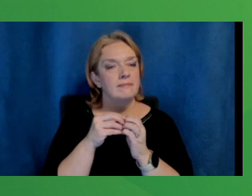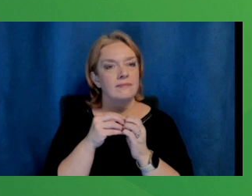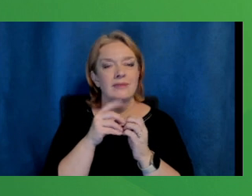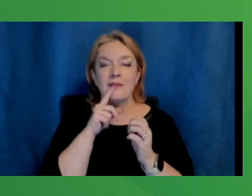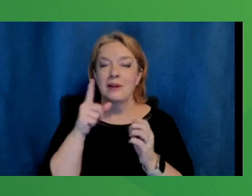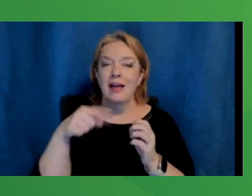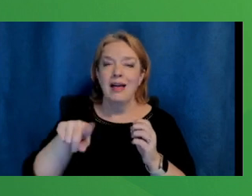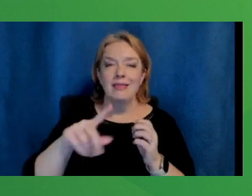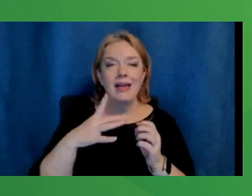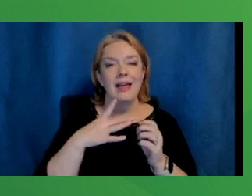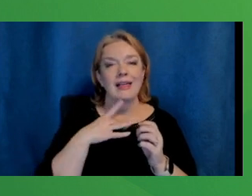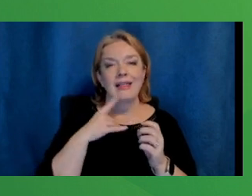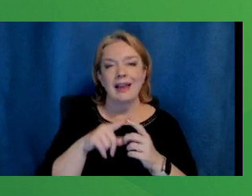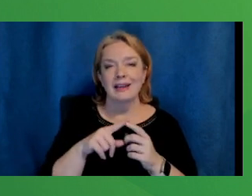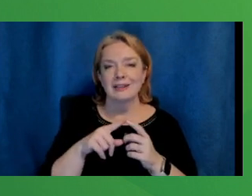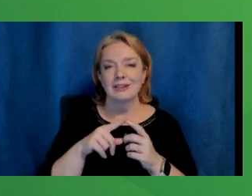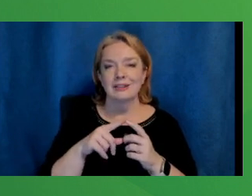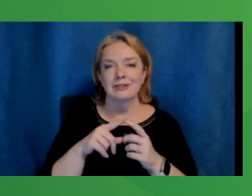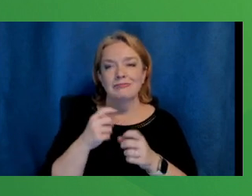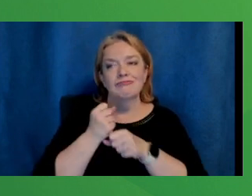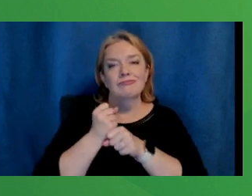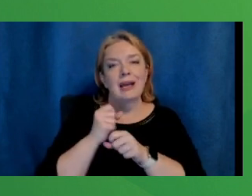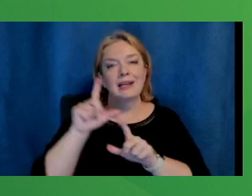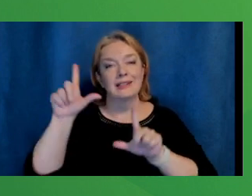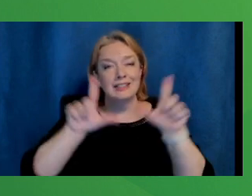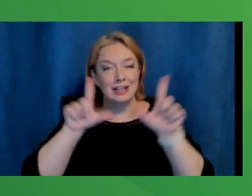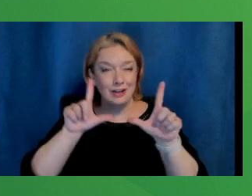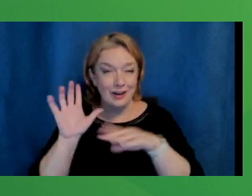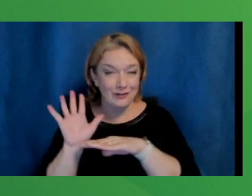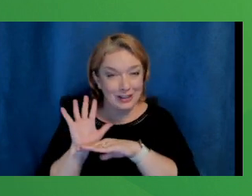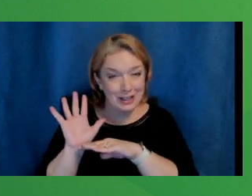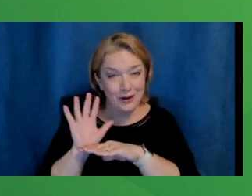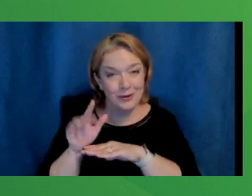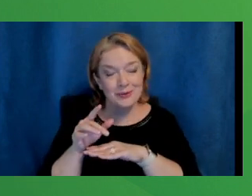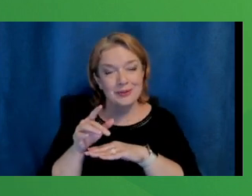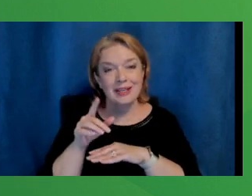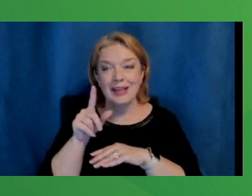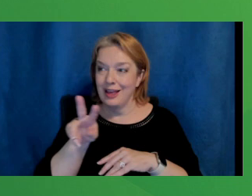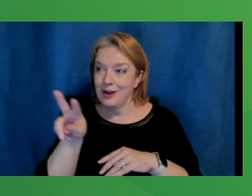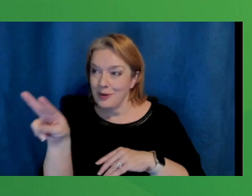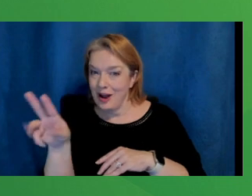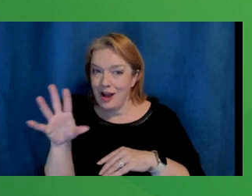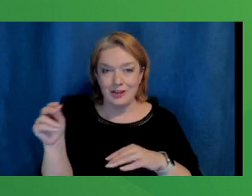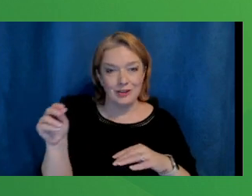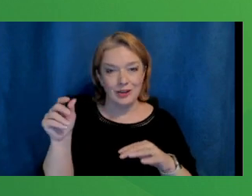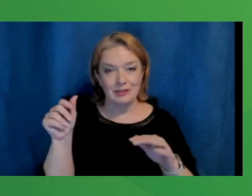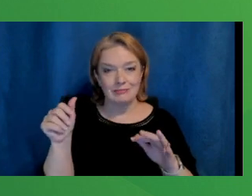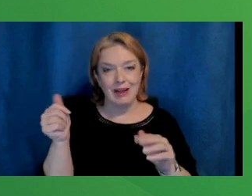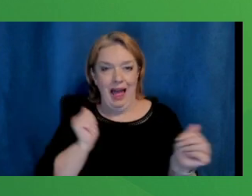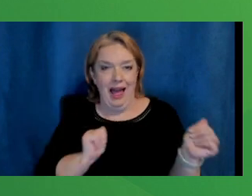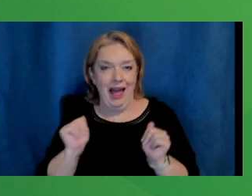videos and stuff, went ahead and gave him a chance to act out some of the visuals that I provided